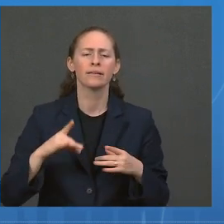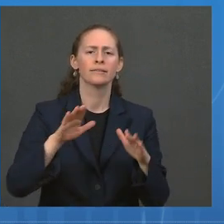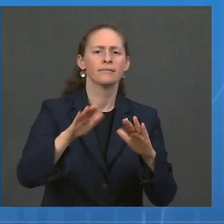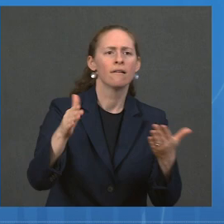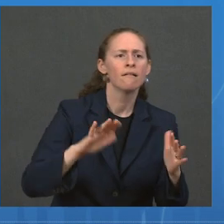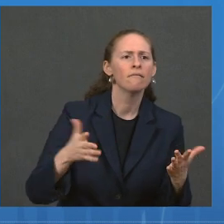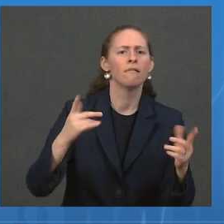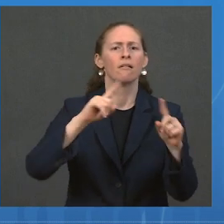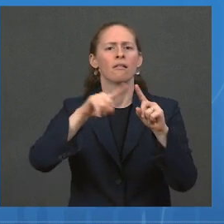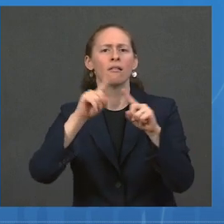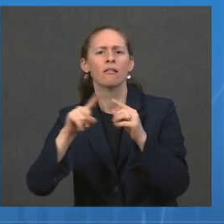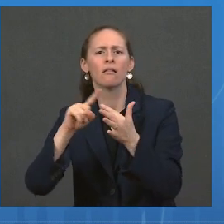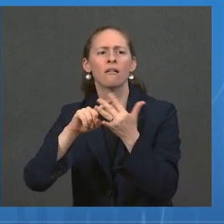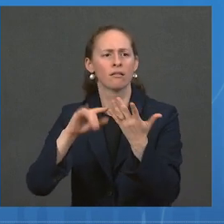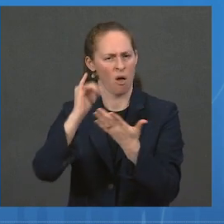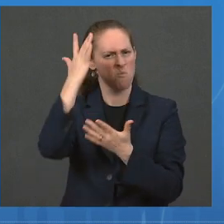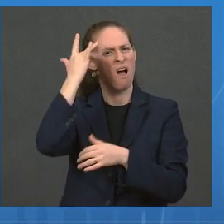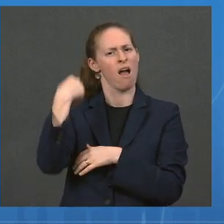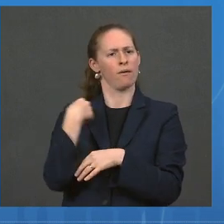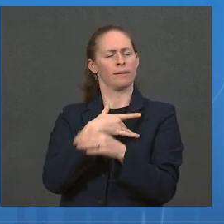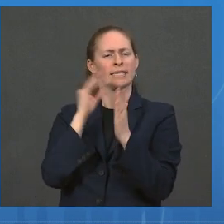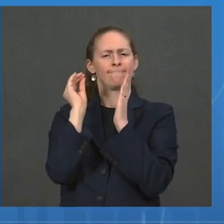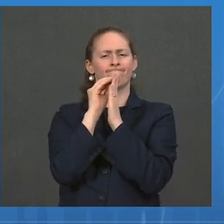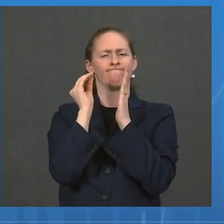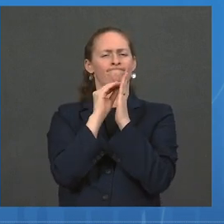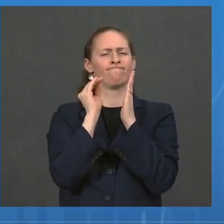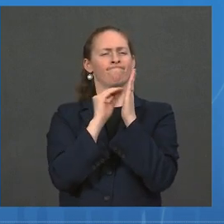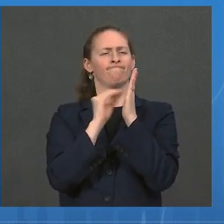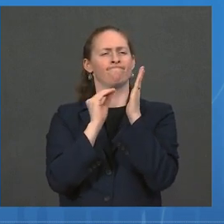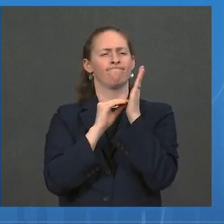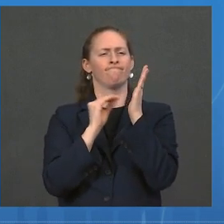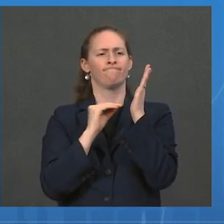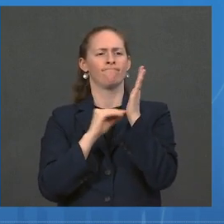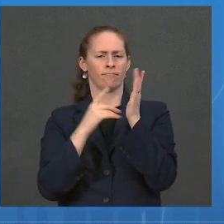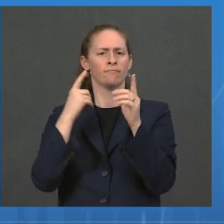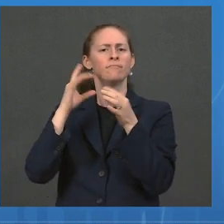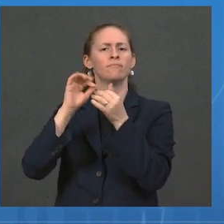and report data on genomic surveillance of COVID-19 variants on COVID Data Tracker.